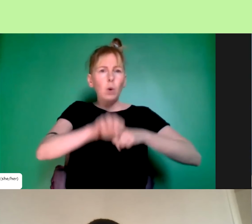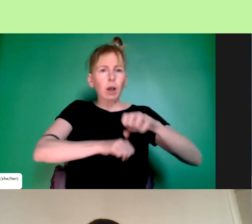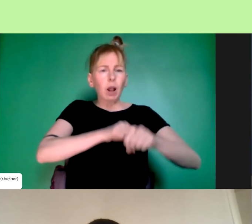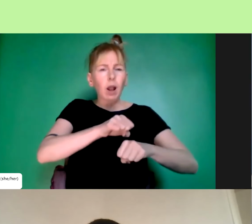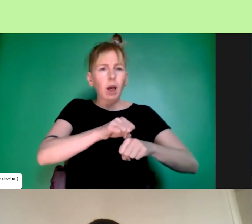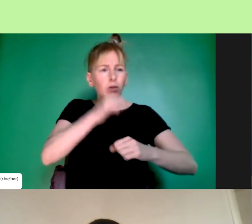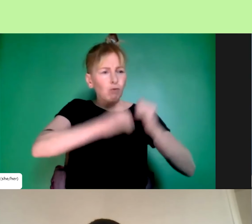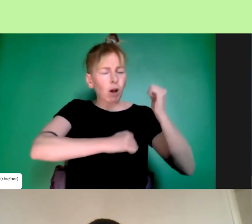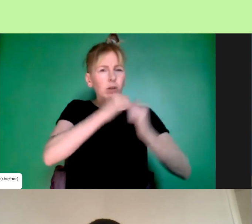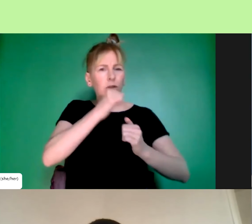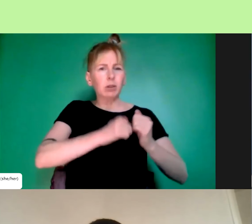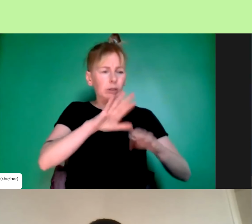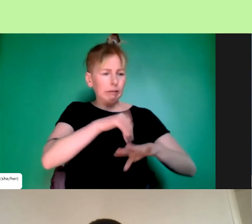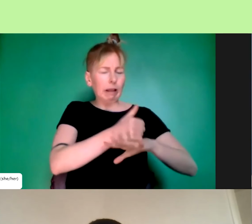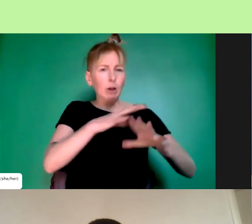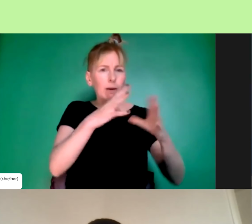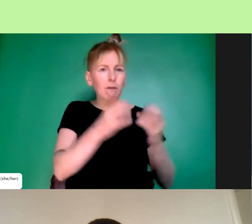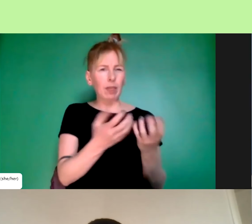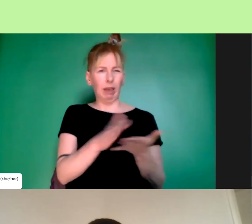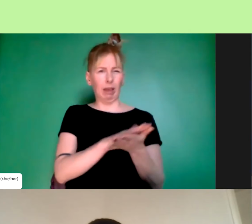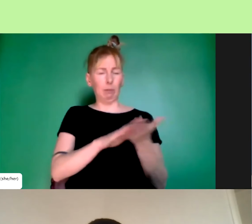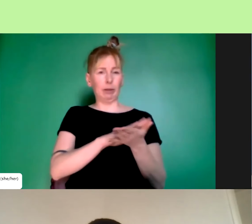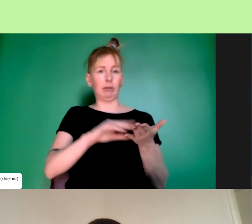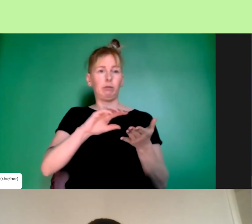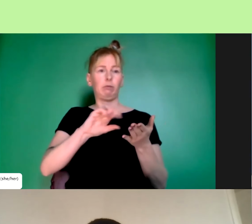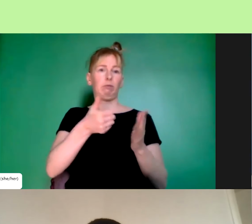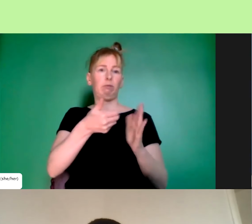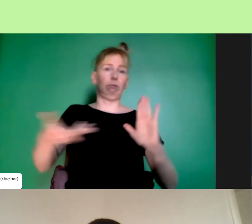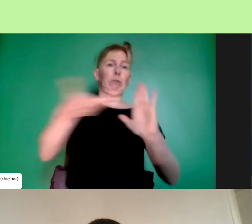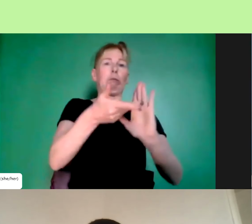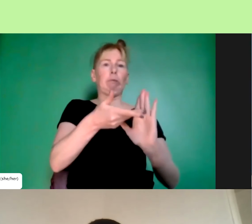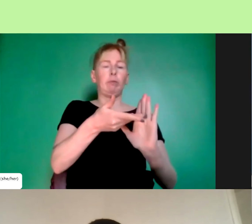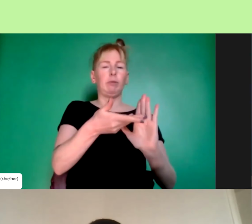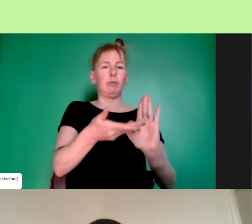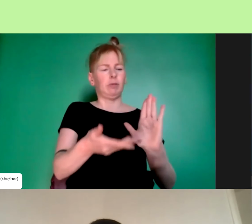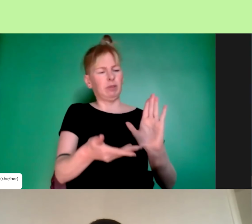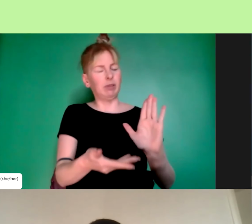again, that's like, you know, can you really use the master’s tool?